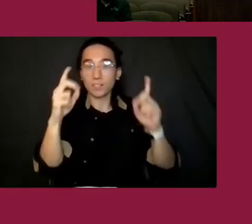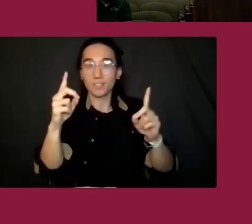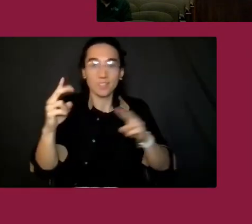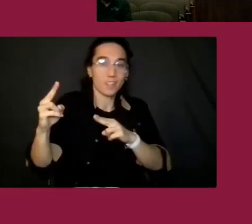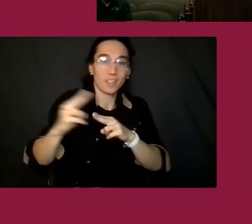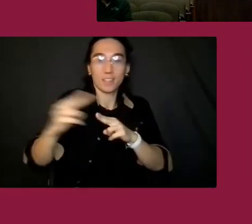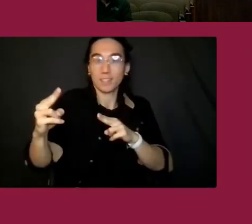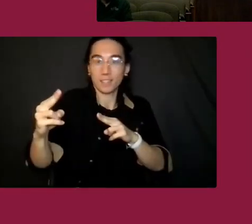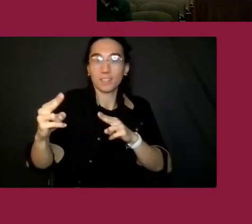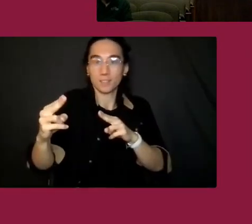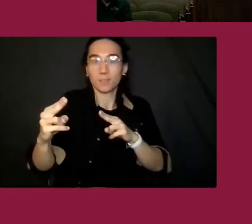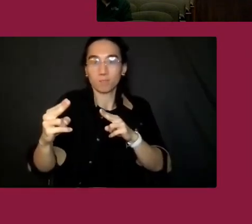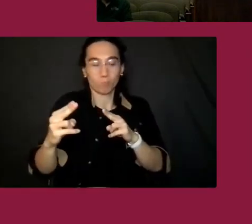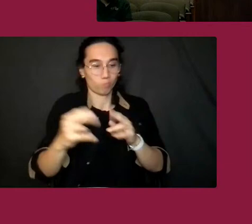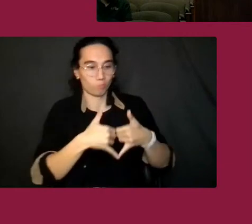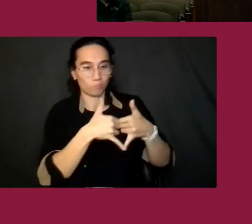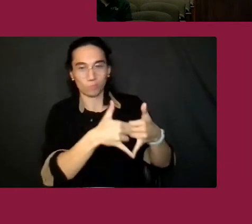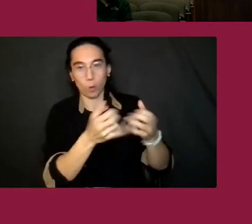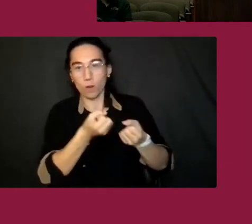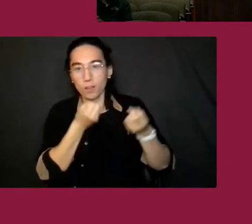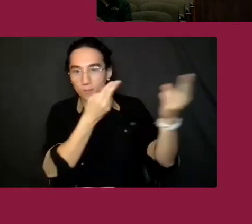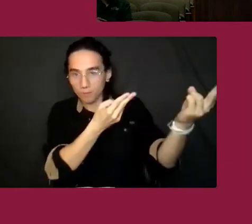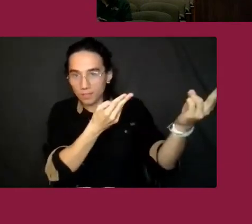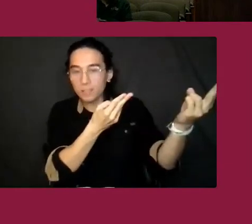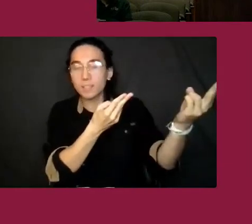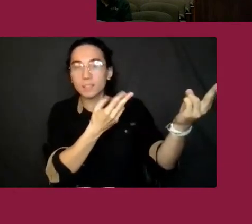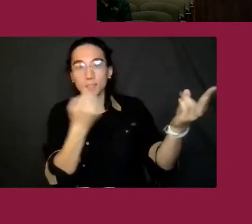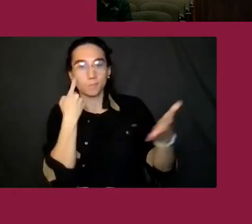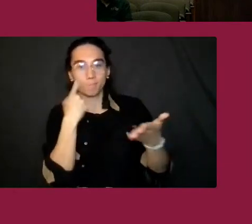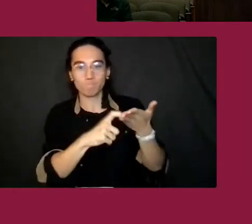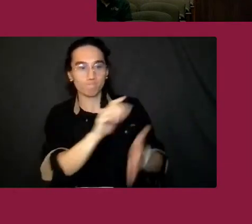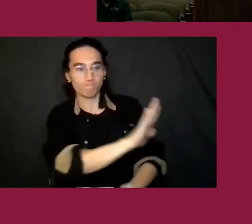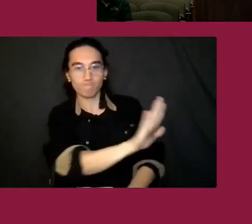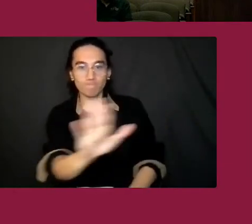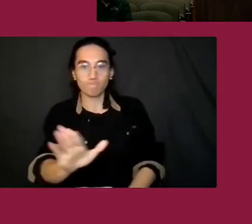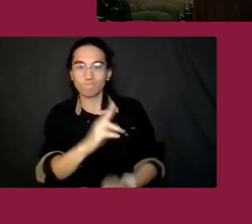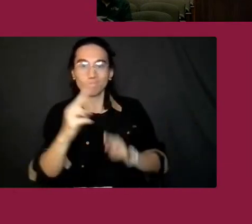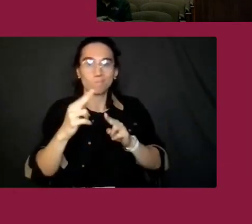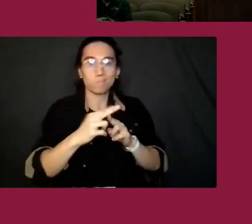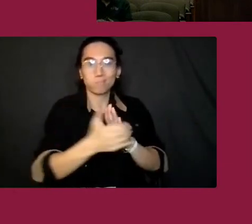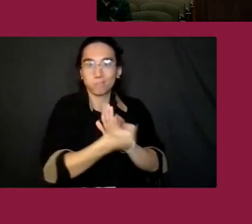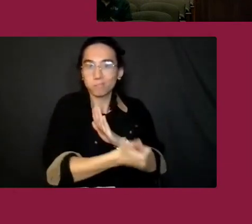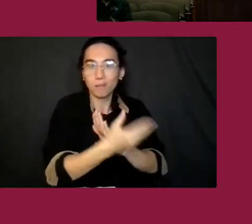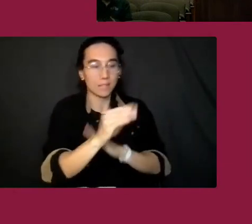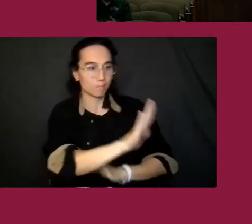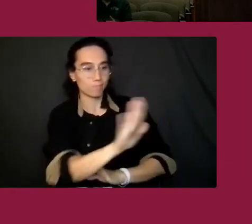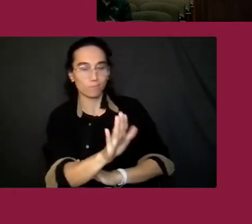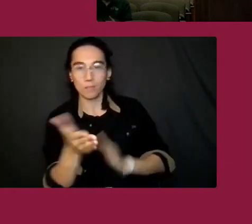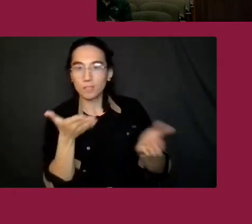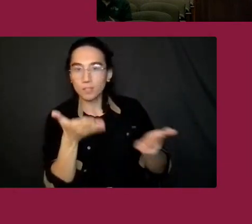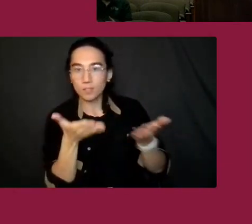um, in recognition for their excellence and service to, in institutions of higher learning.